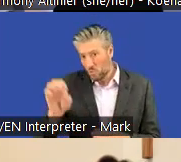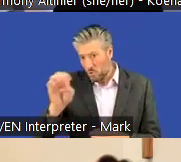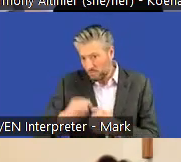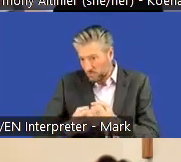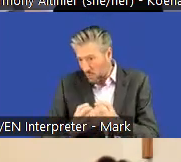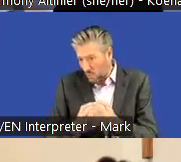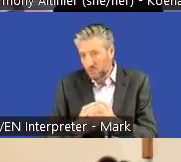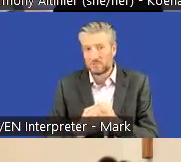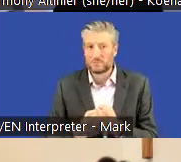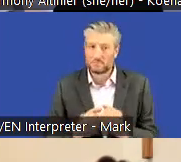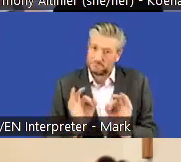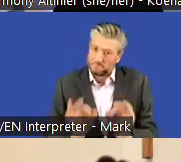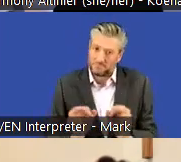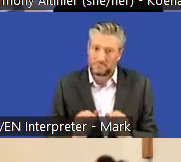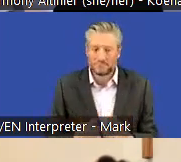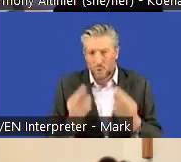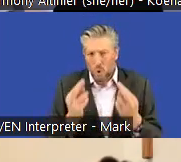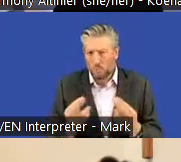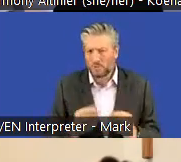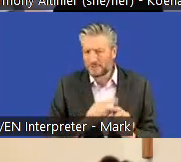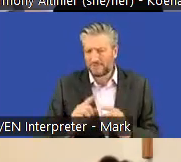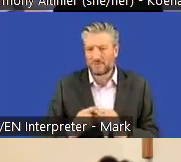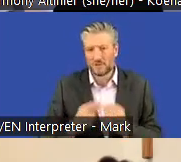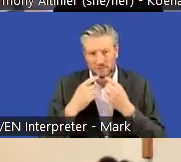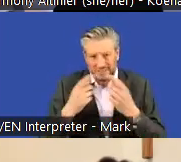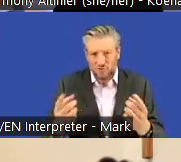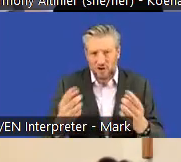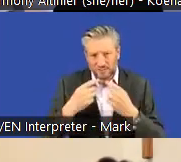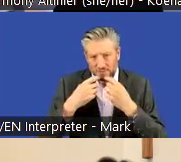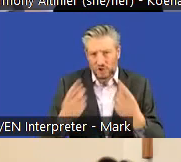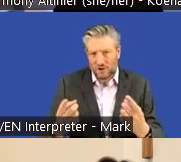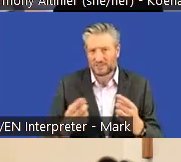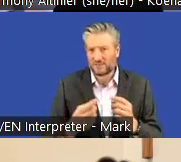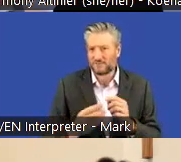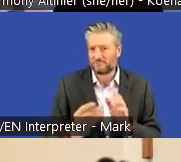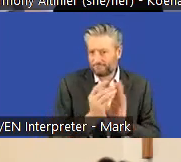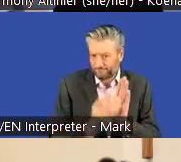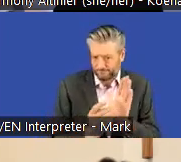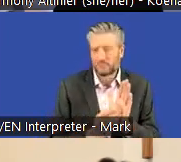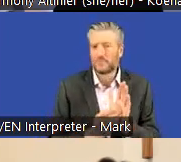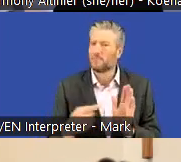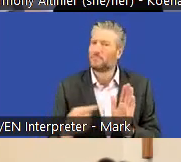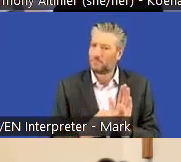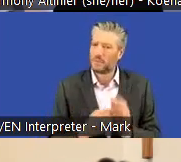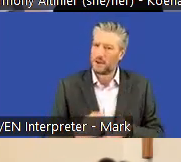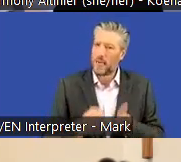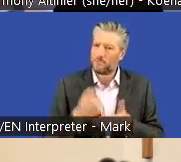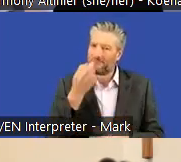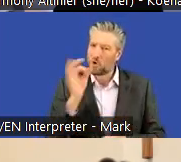I hope the directives will push things in the right direction in France. So thank you, everyone.